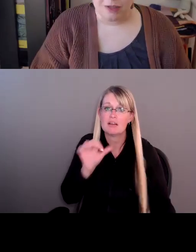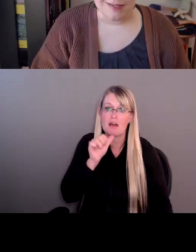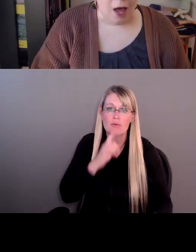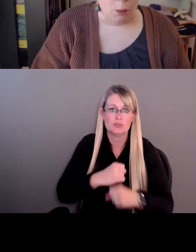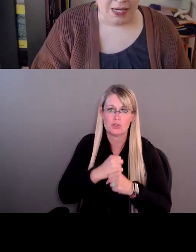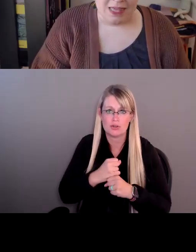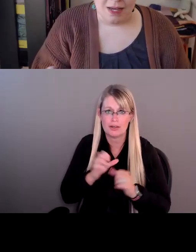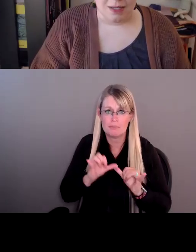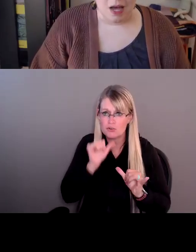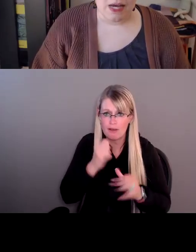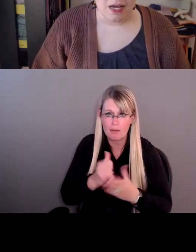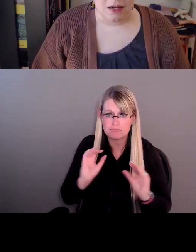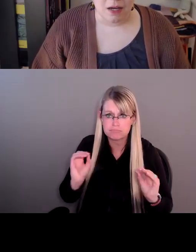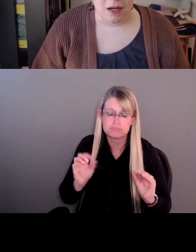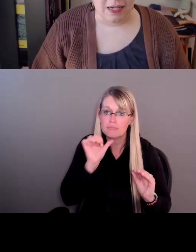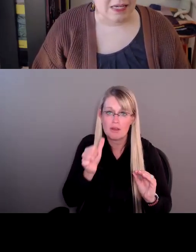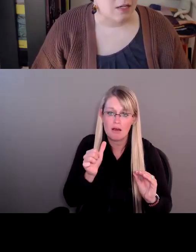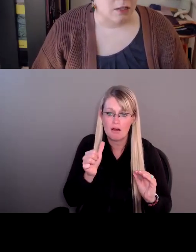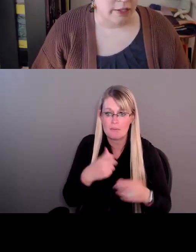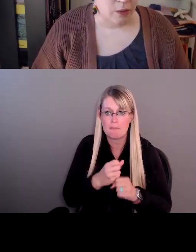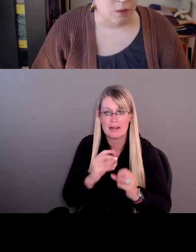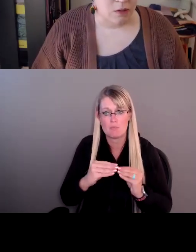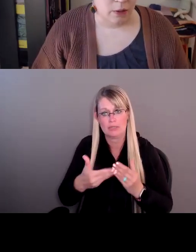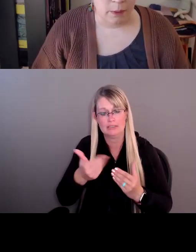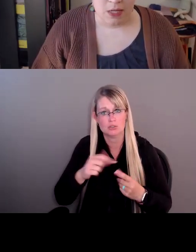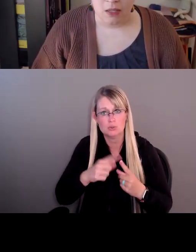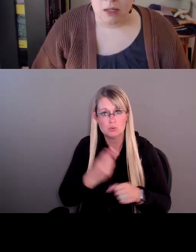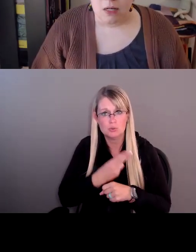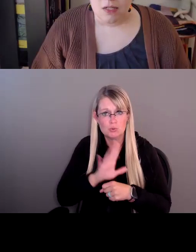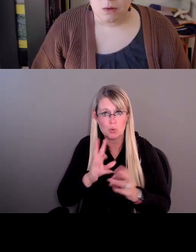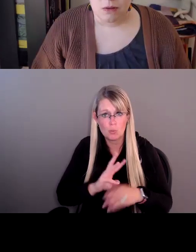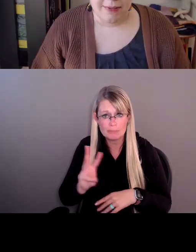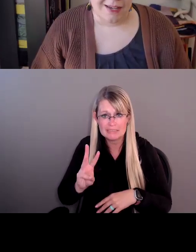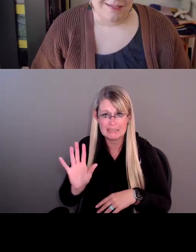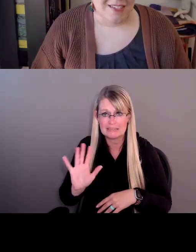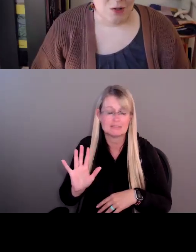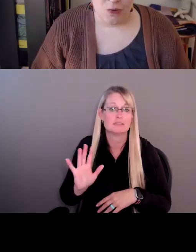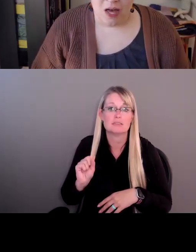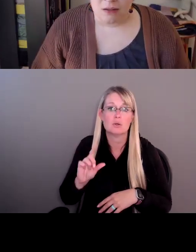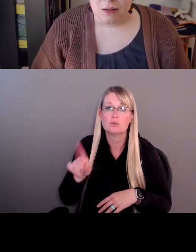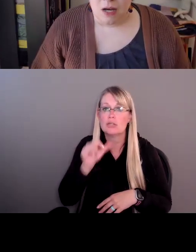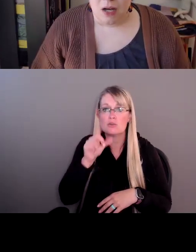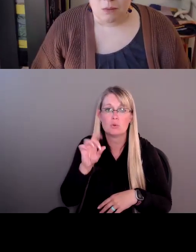It's not helping anything, it's not making it easier to use your website. So just don't do that.